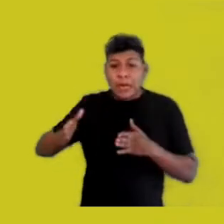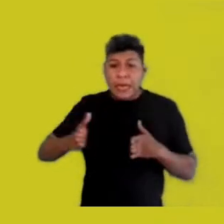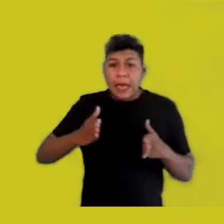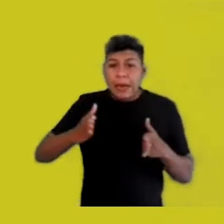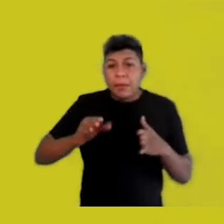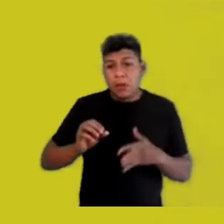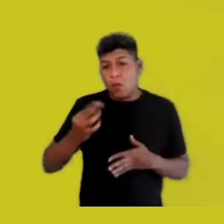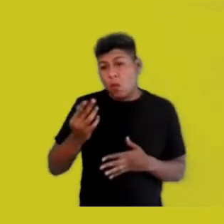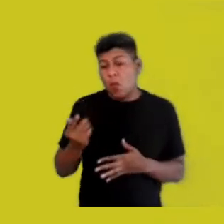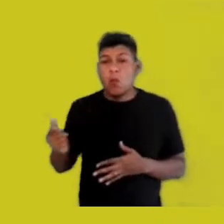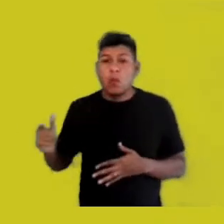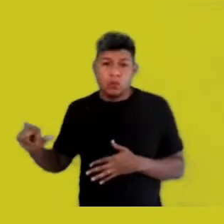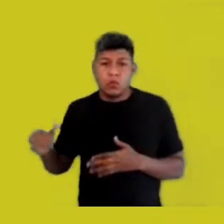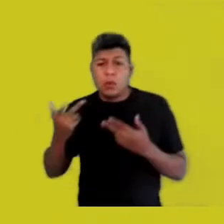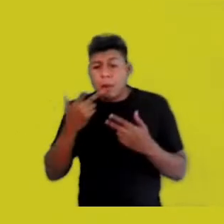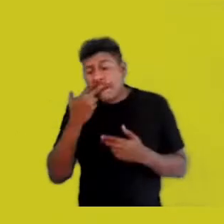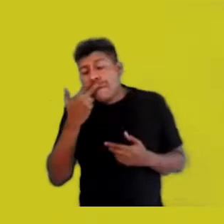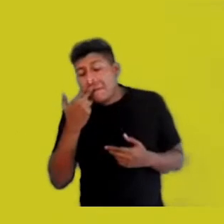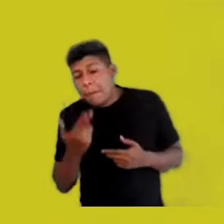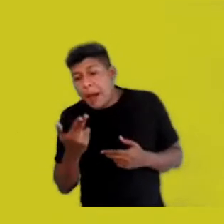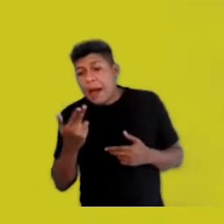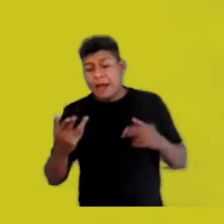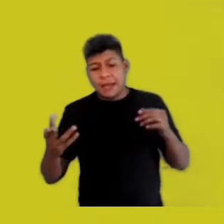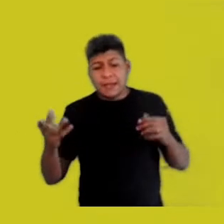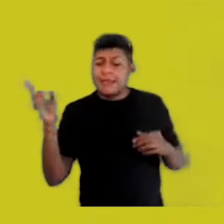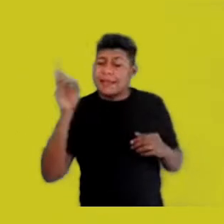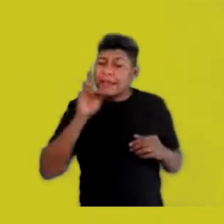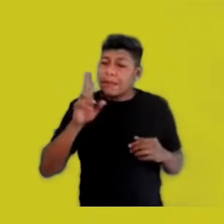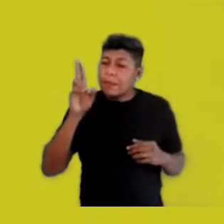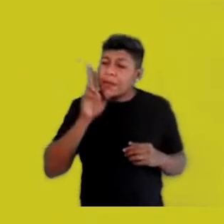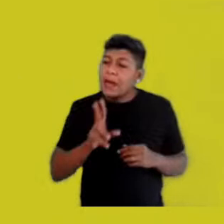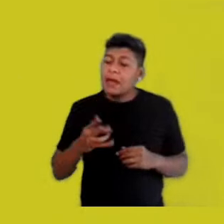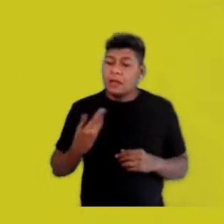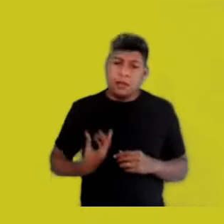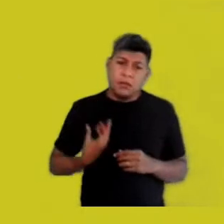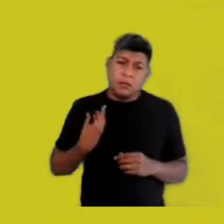What seems to me to have been reiterated in these yards every day